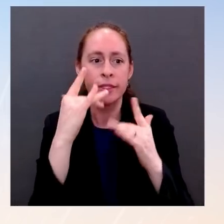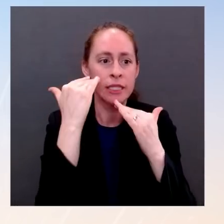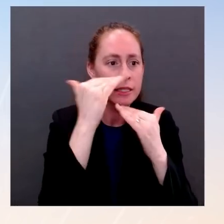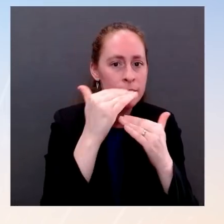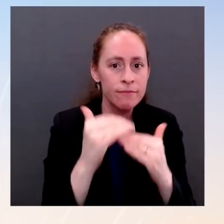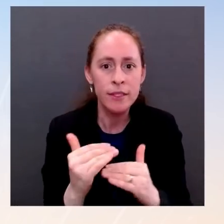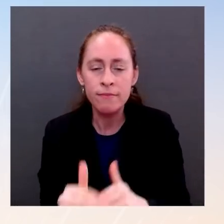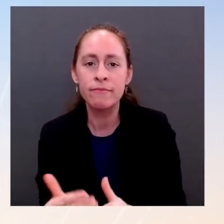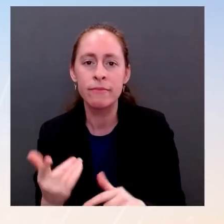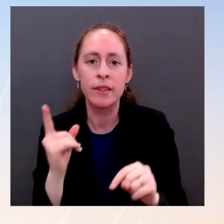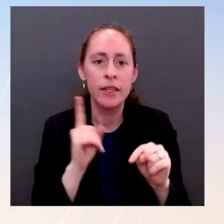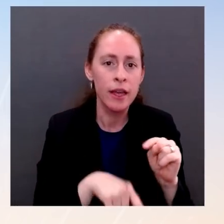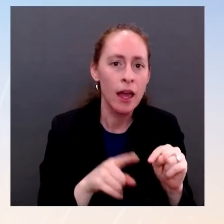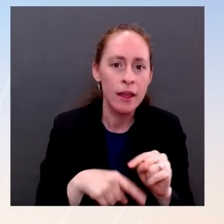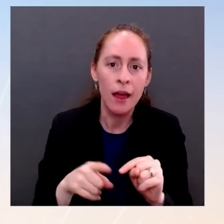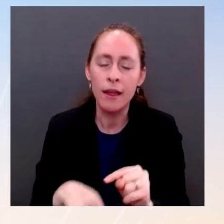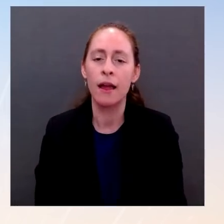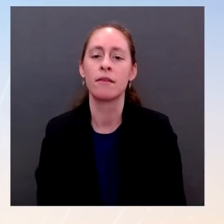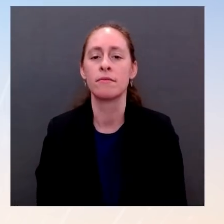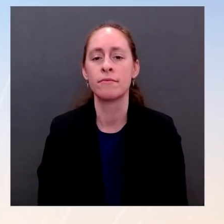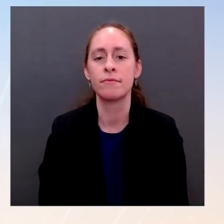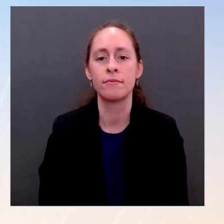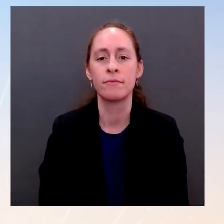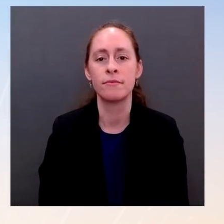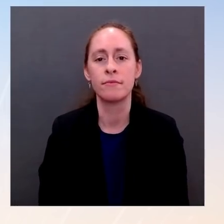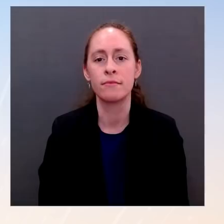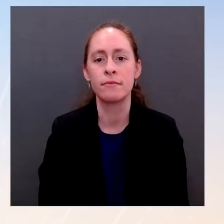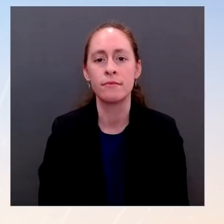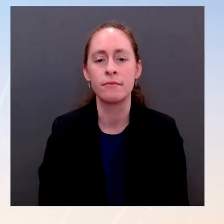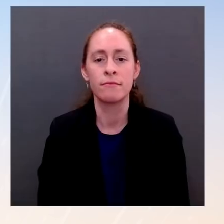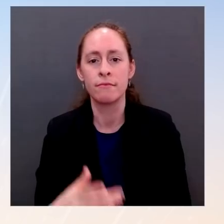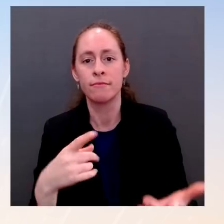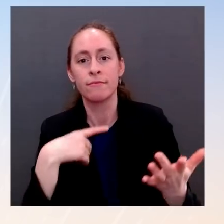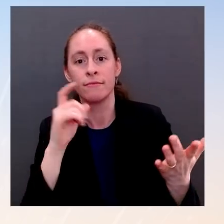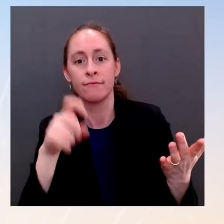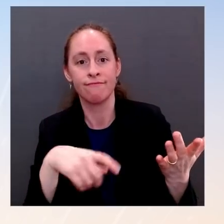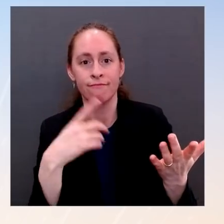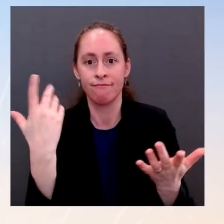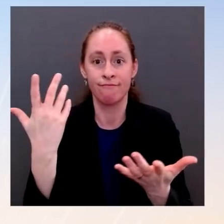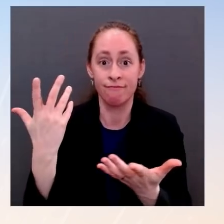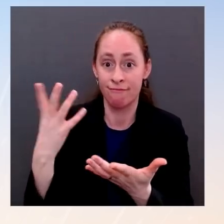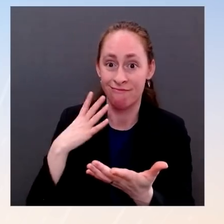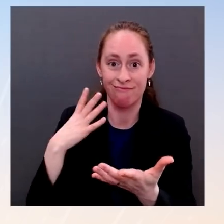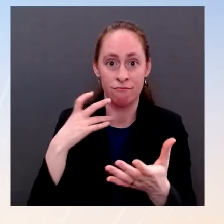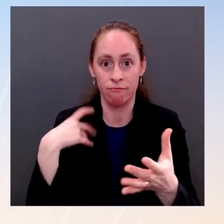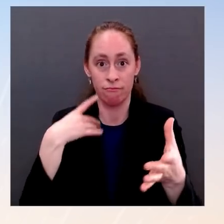This is a country that's rich in minerals -- over $20 trillion in critical minerals -- but they've not seen the schools,